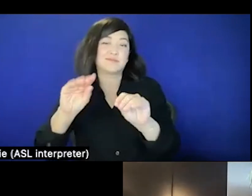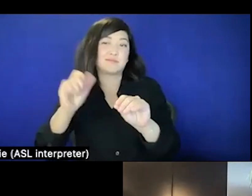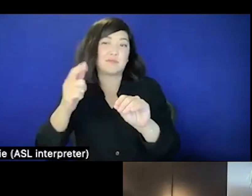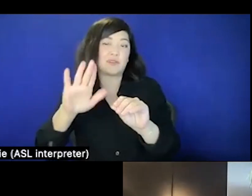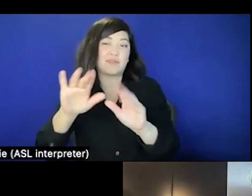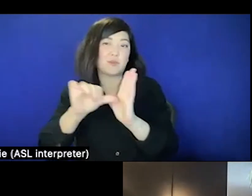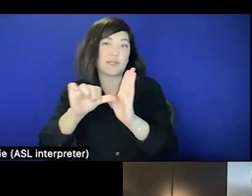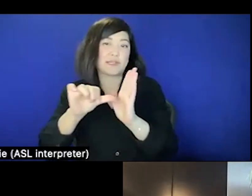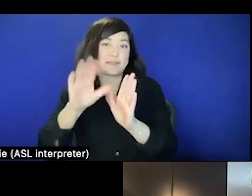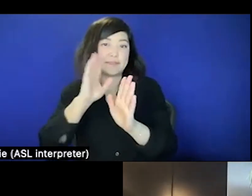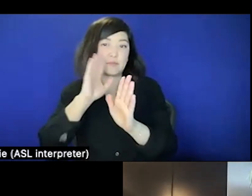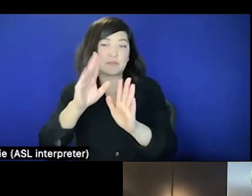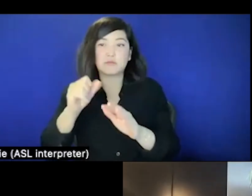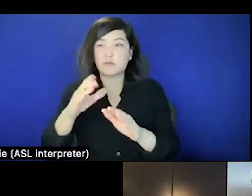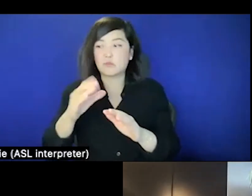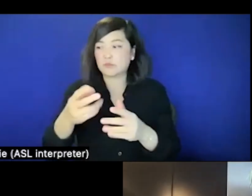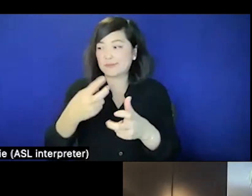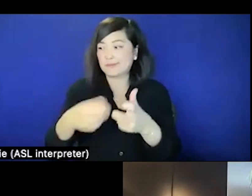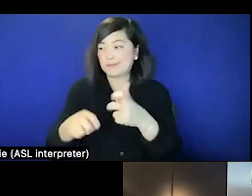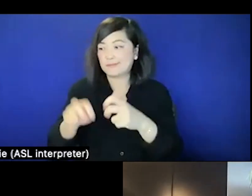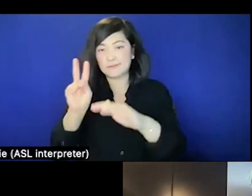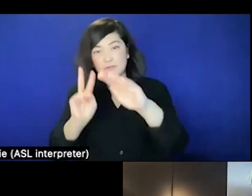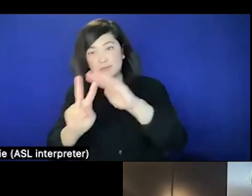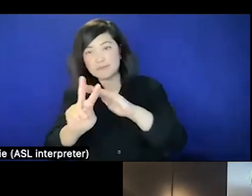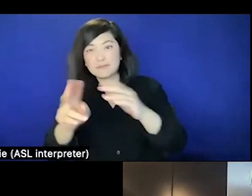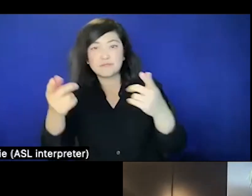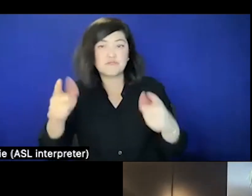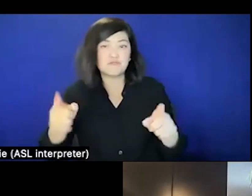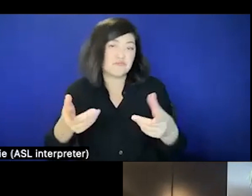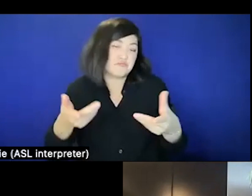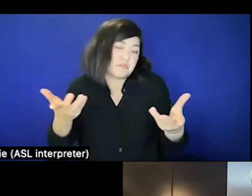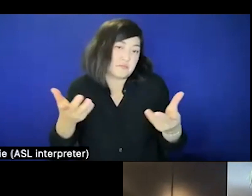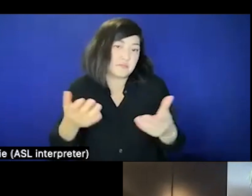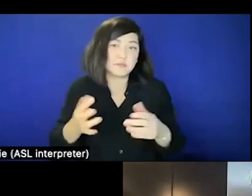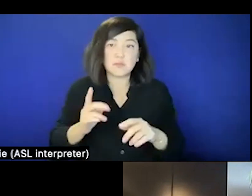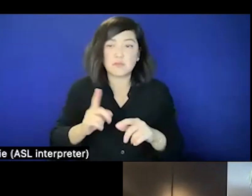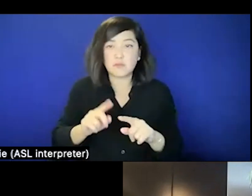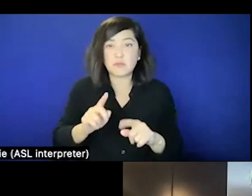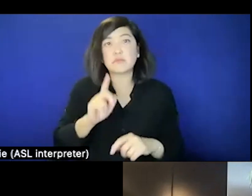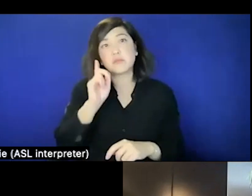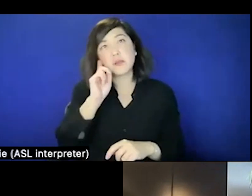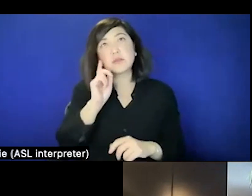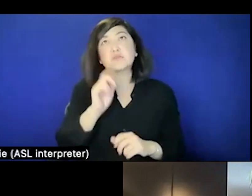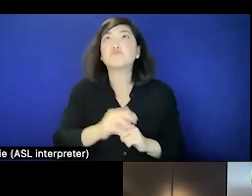beat prediction. But I do think that there are a number of different signs that integration